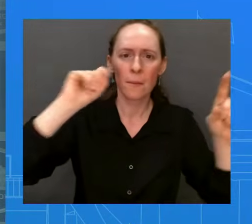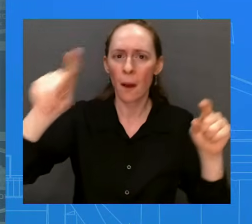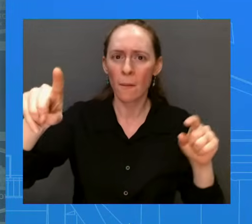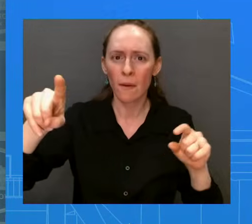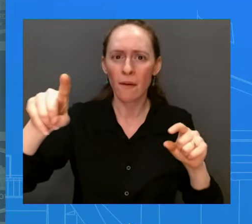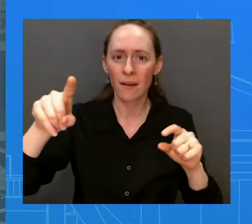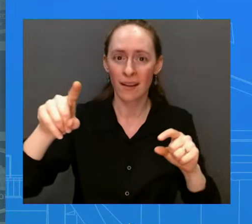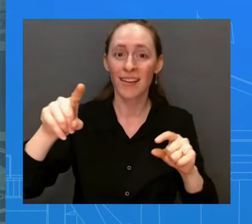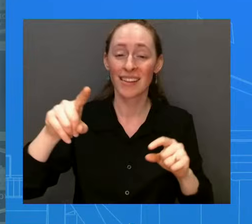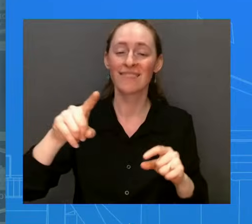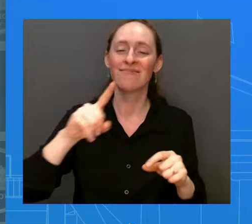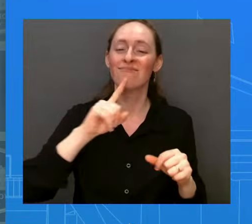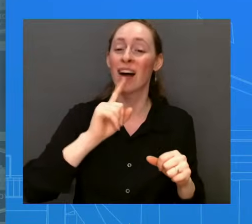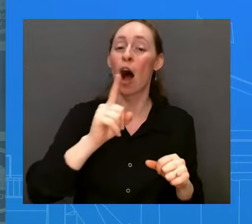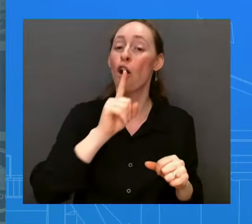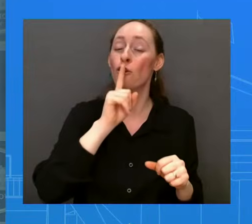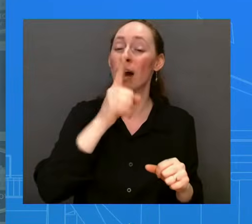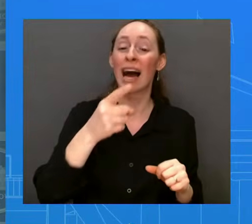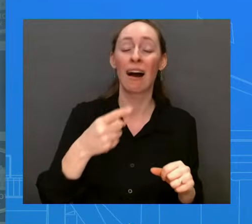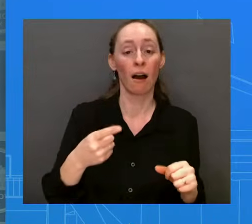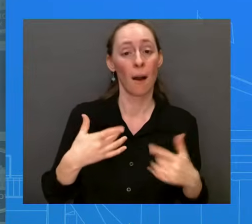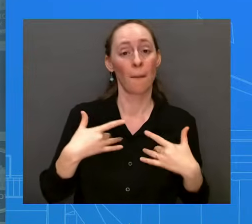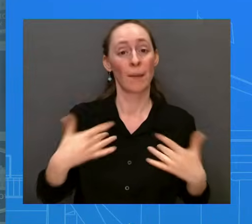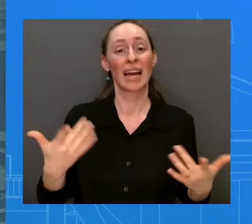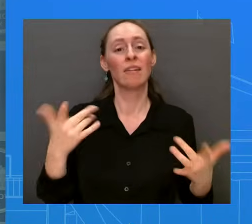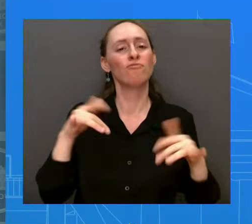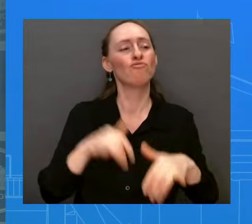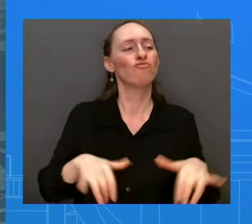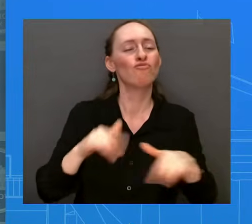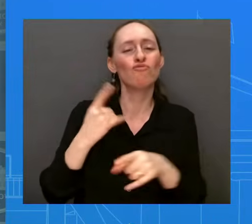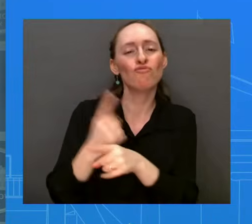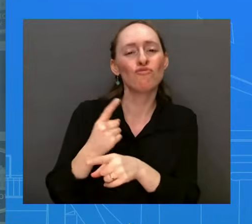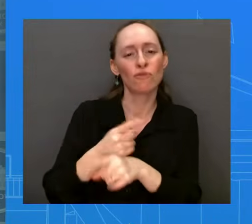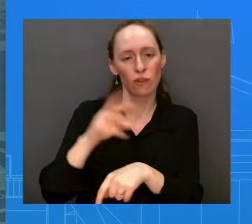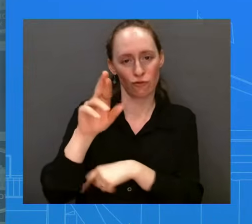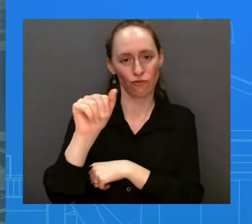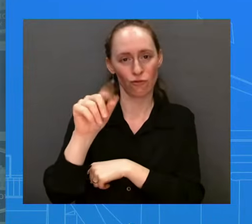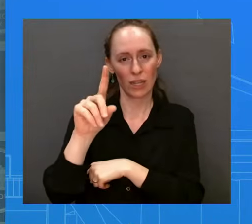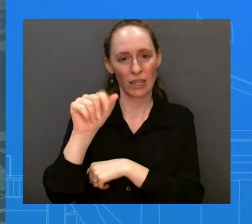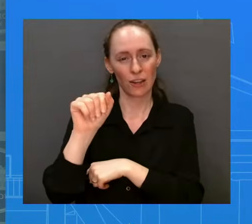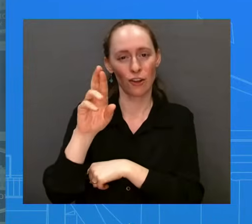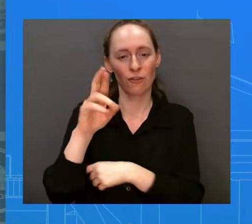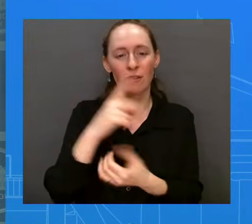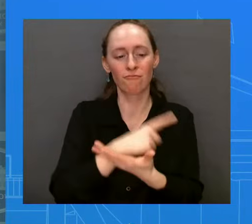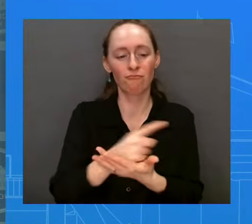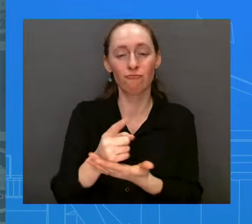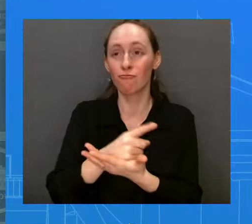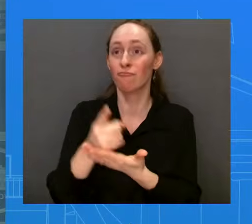Even objects the size of the Chinese spy balloon -- which had a payload the size of, roughly, three school busses --